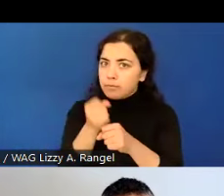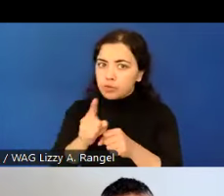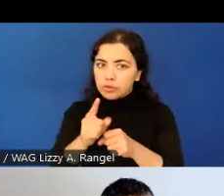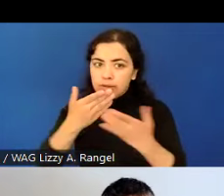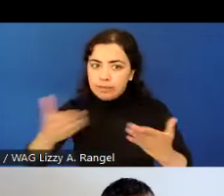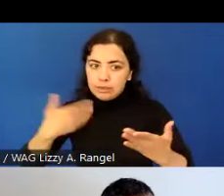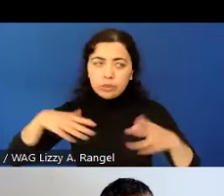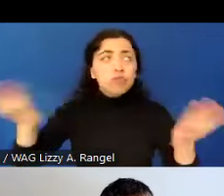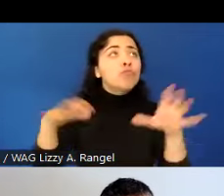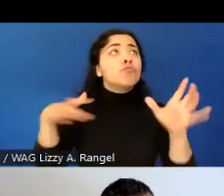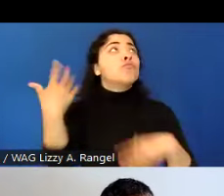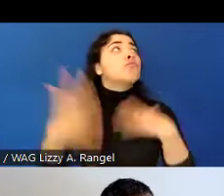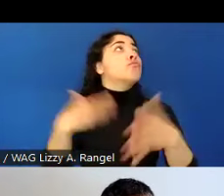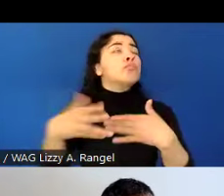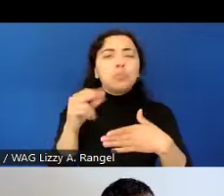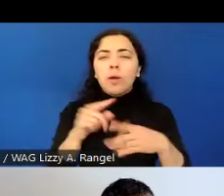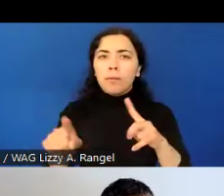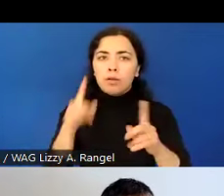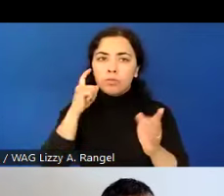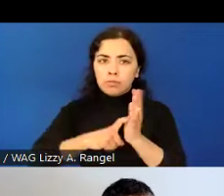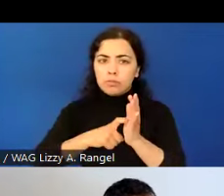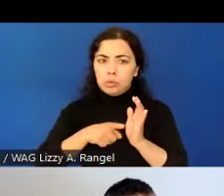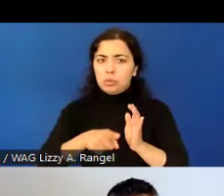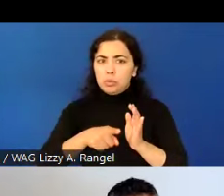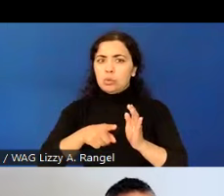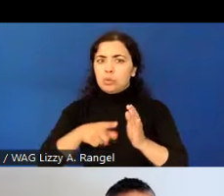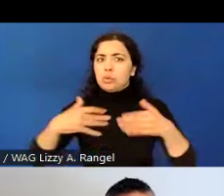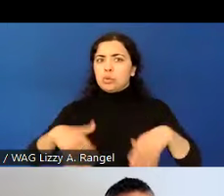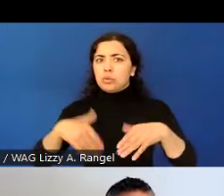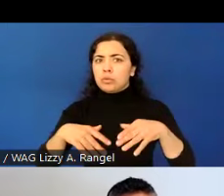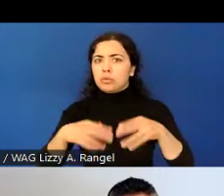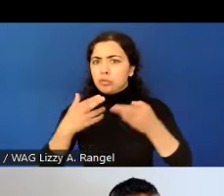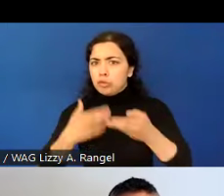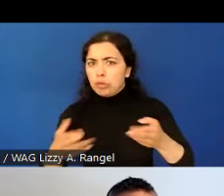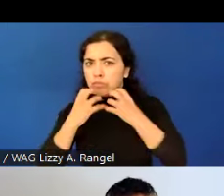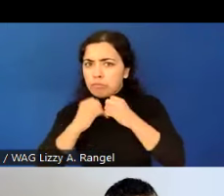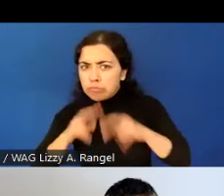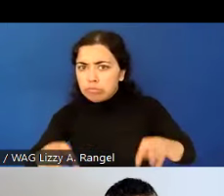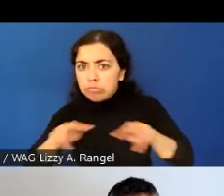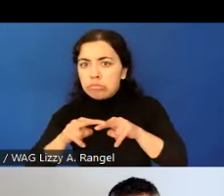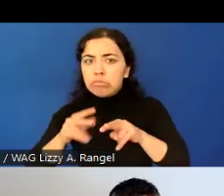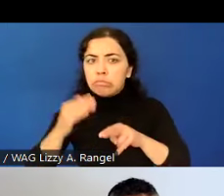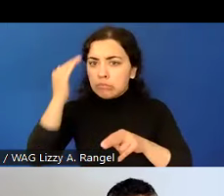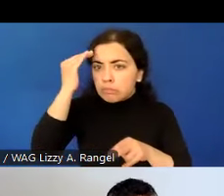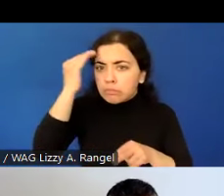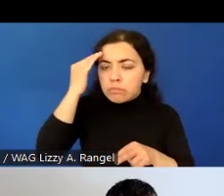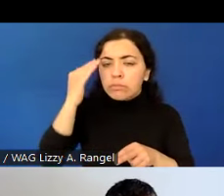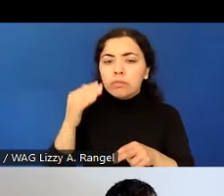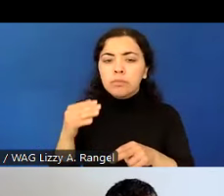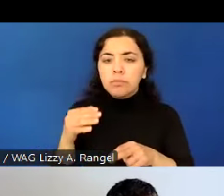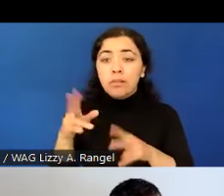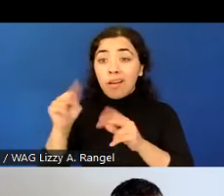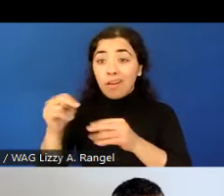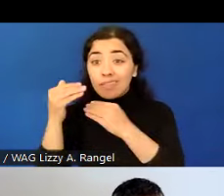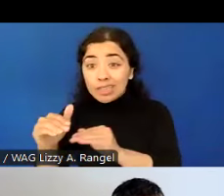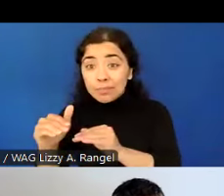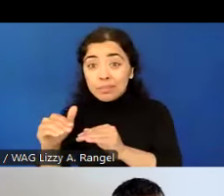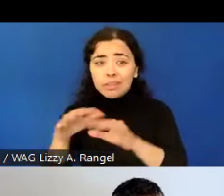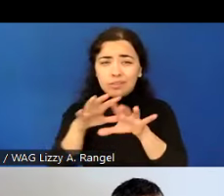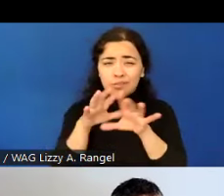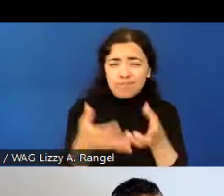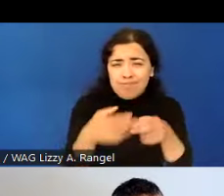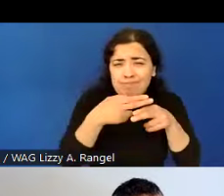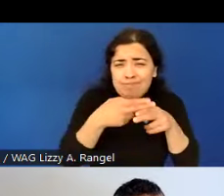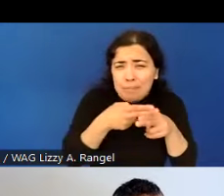finite resources that they are. There is no such thing as unlimited on a finite planet. Number